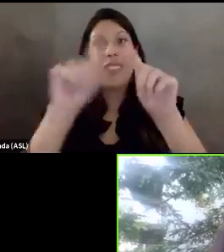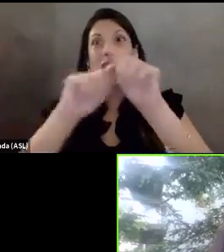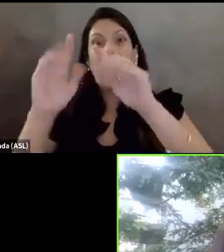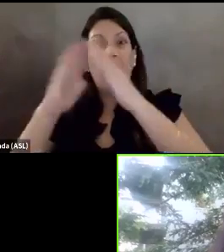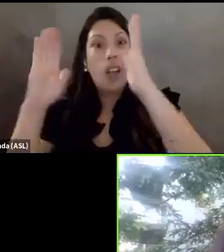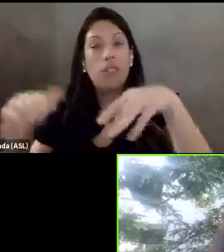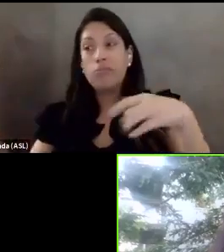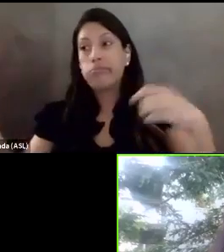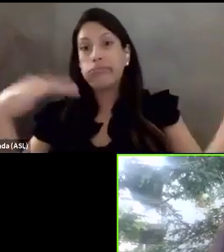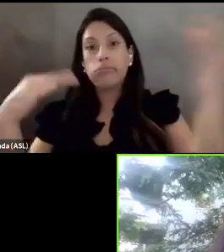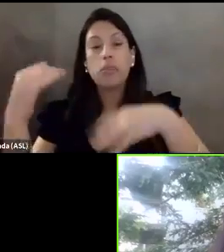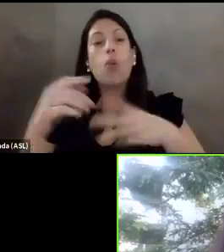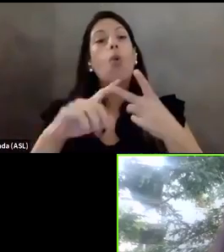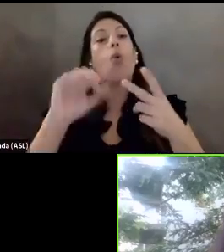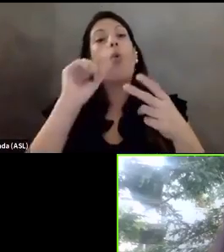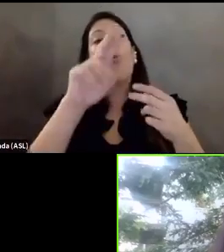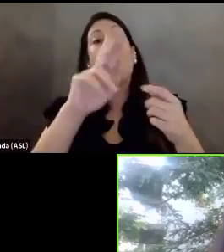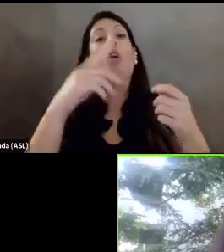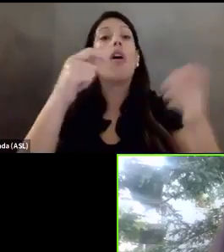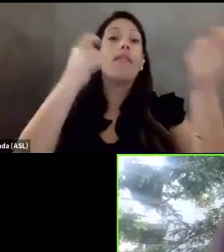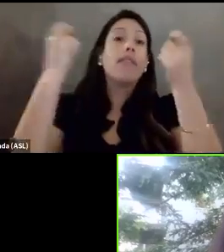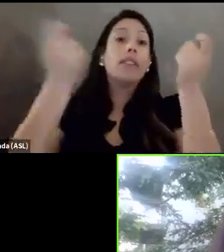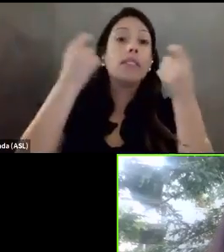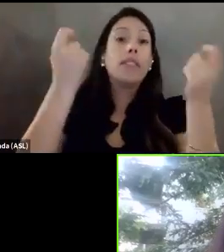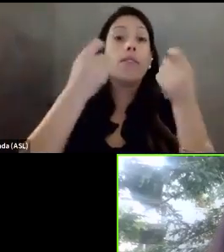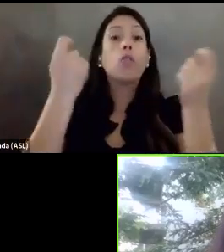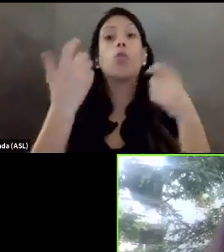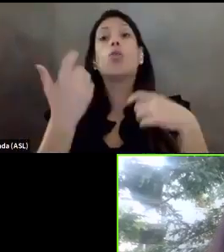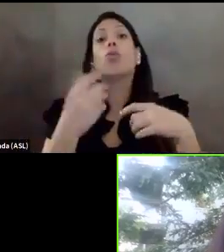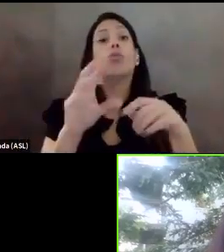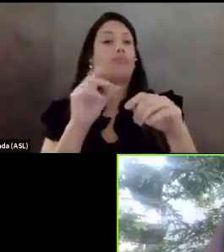live entertainment attractions with non household members.